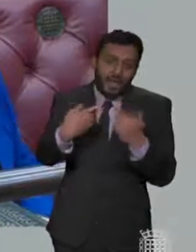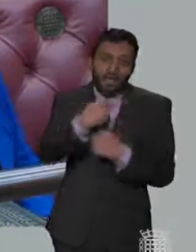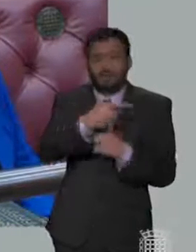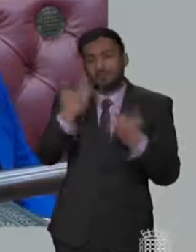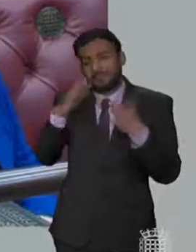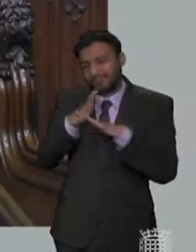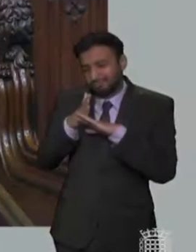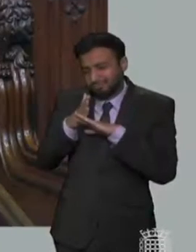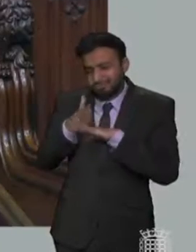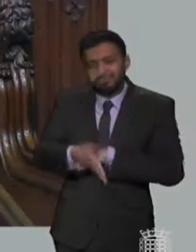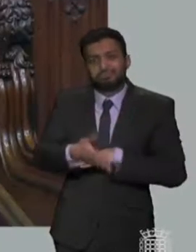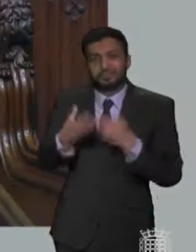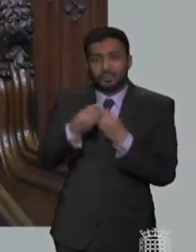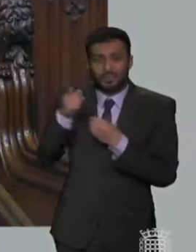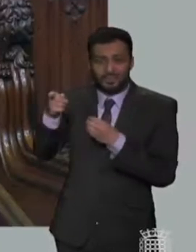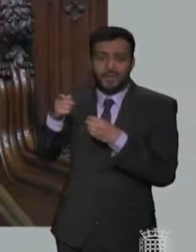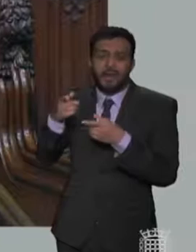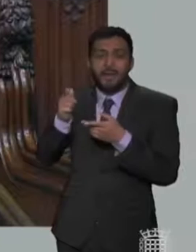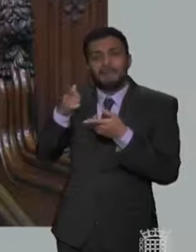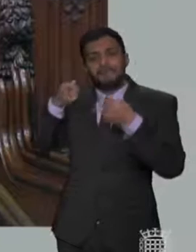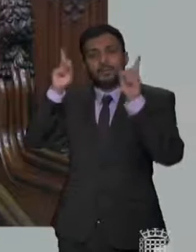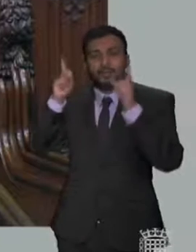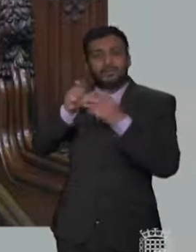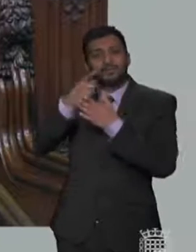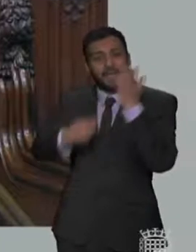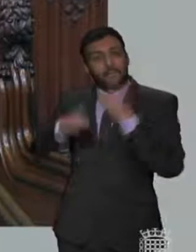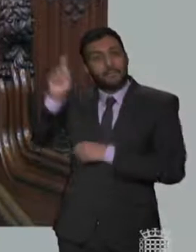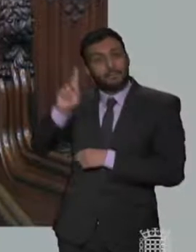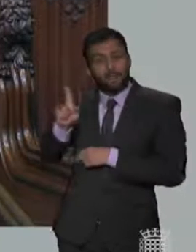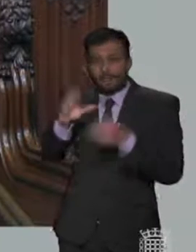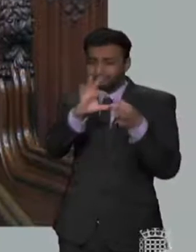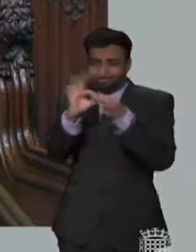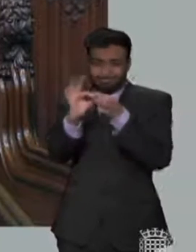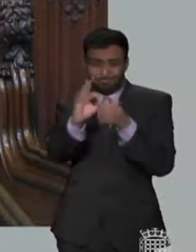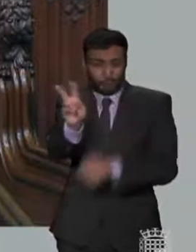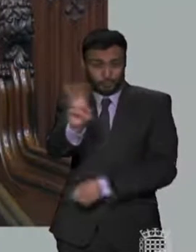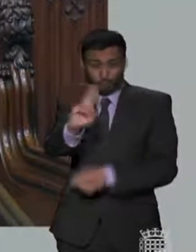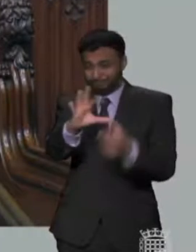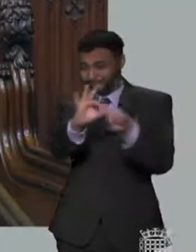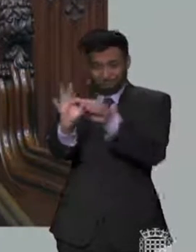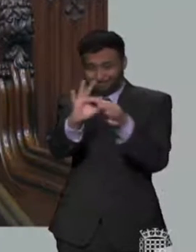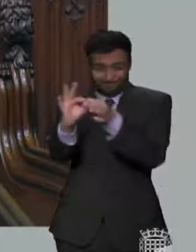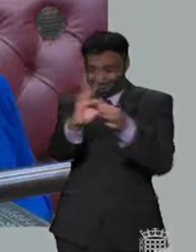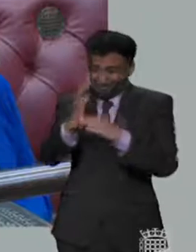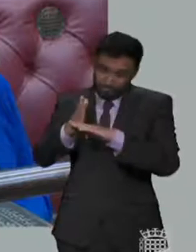people to build such great cross-party support for this bill the government is committed to